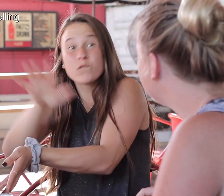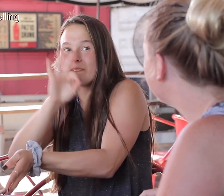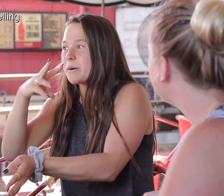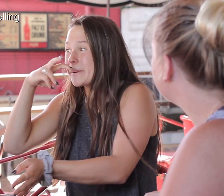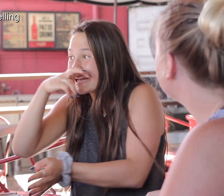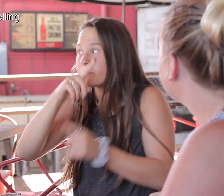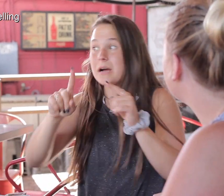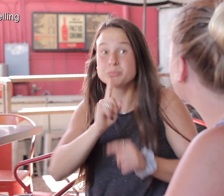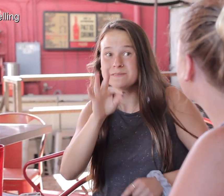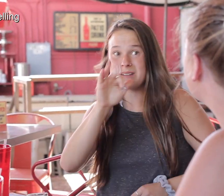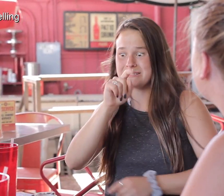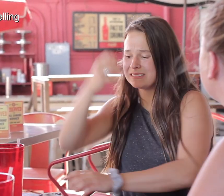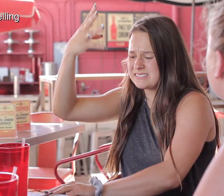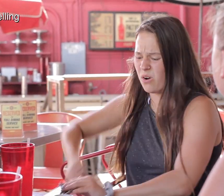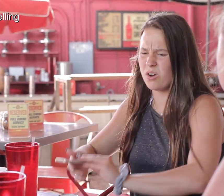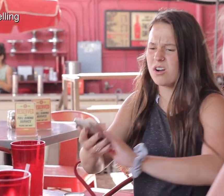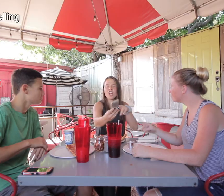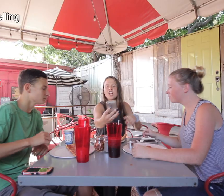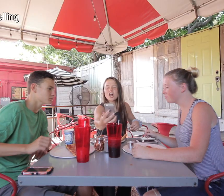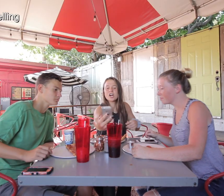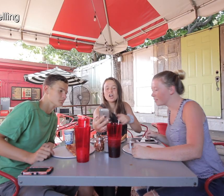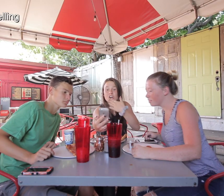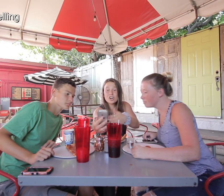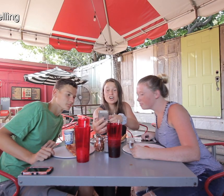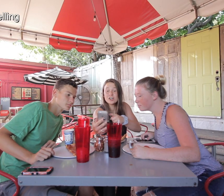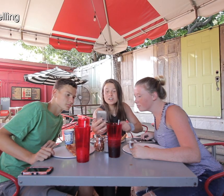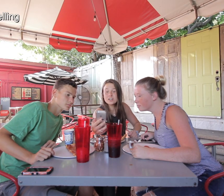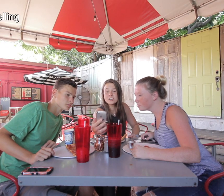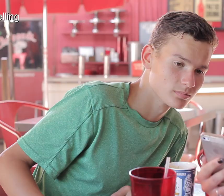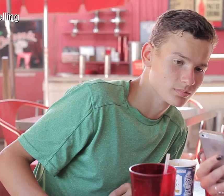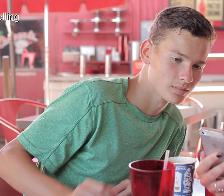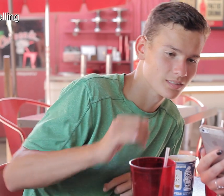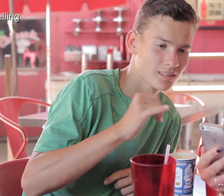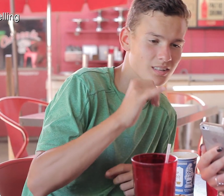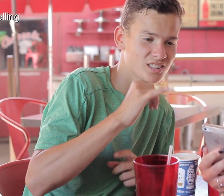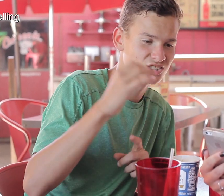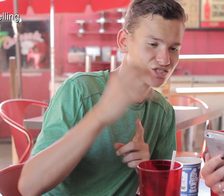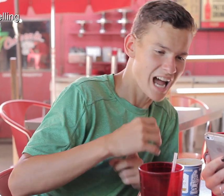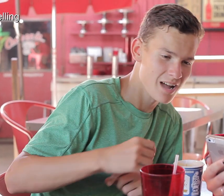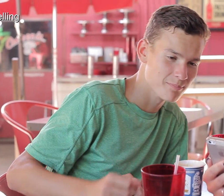It's full of Weird But True facts. There are so many! Look it's so good! Awesome!